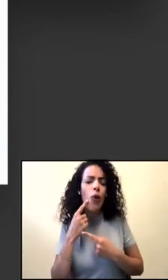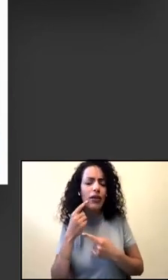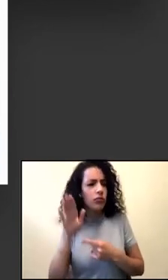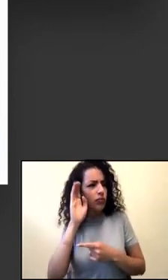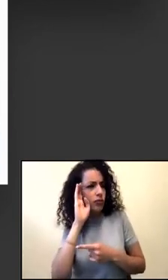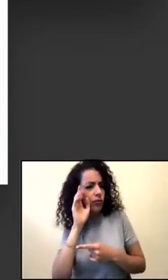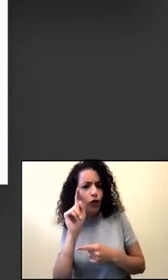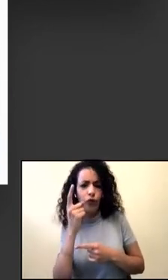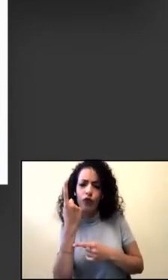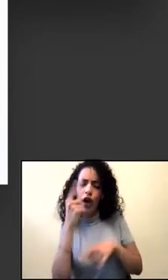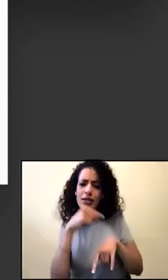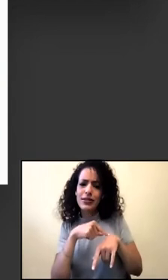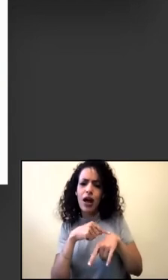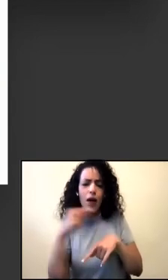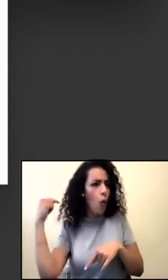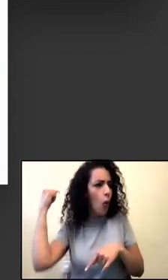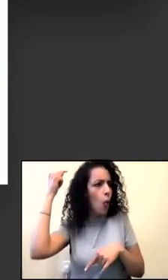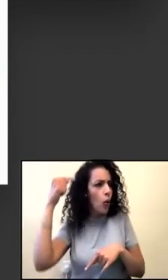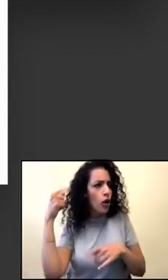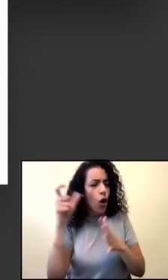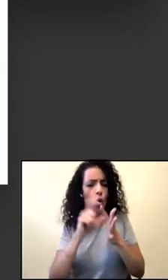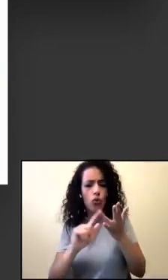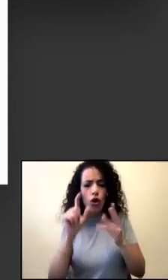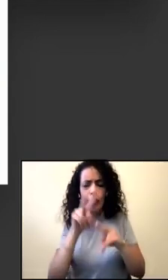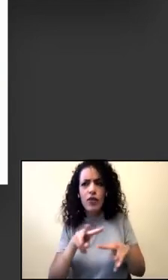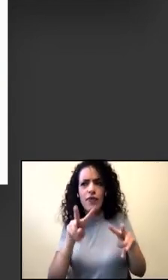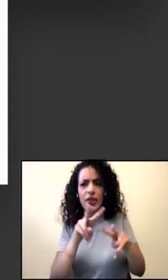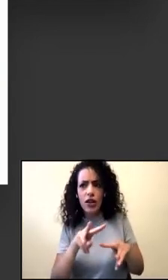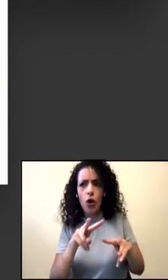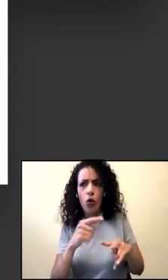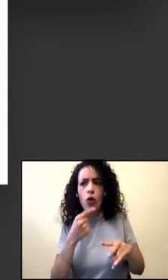what has been happening in India at the moment. So yeah, I would, we'd love to hear your thoughts.